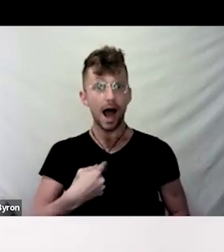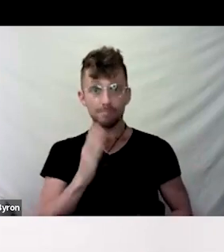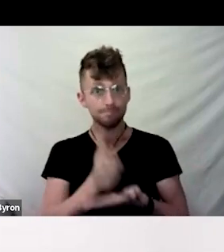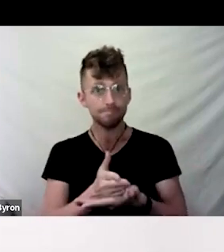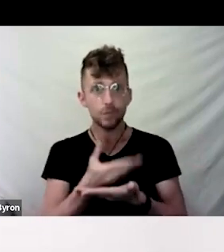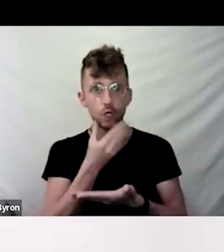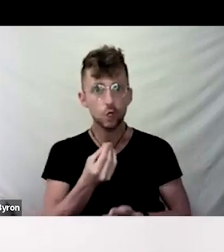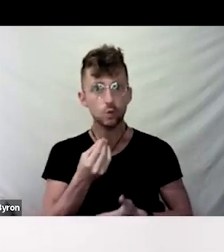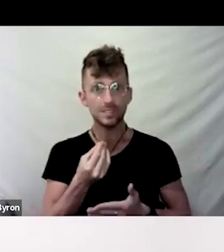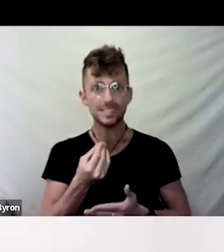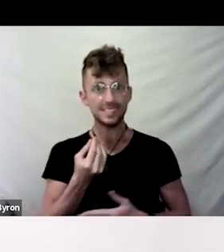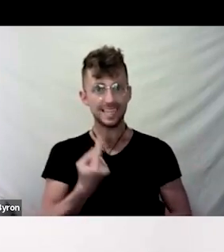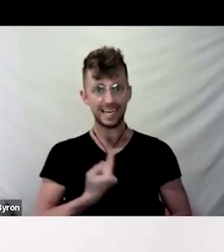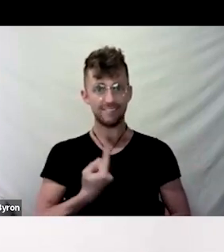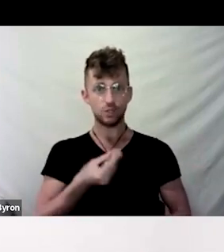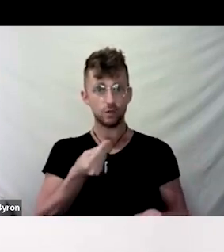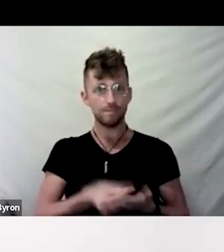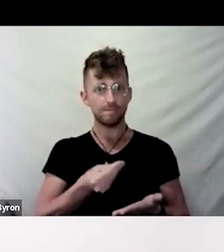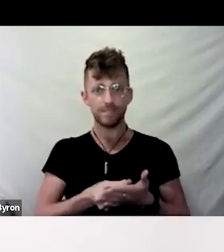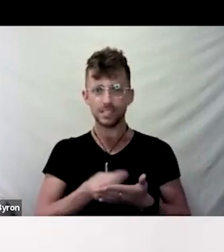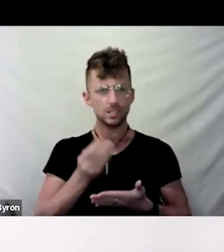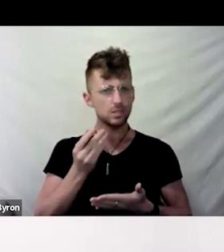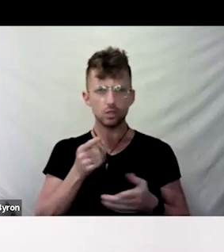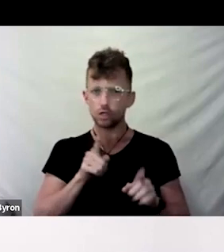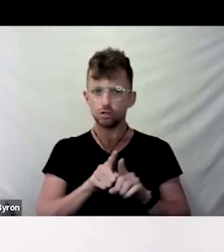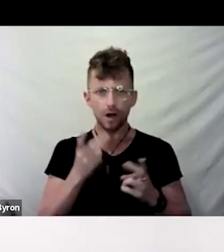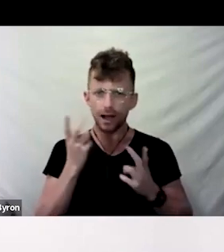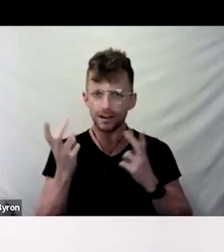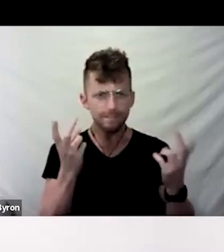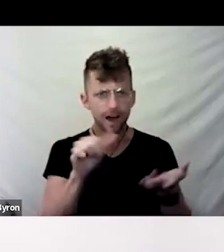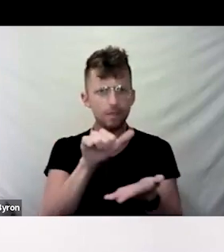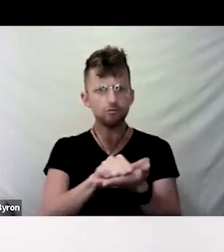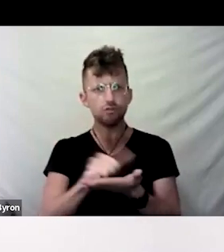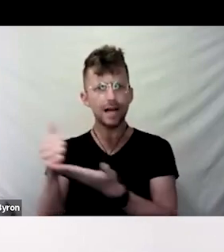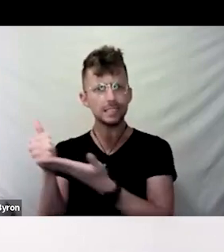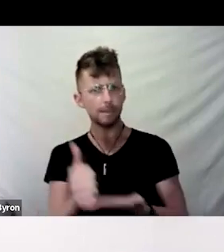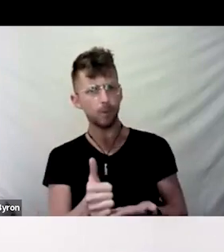when I’m trying to find the right support for my son. But, you know, clearly understanding that,